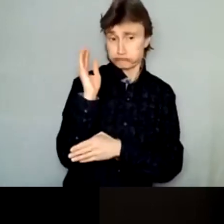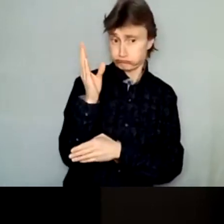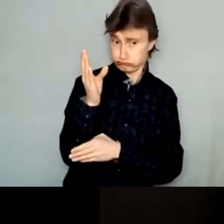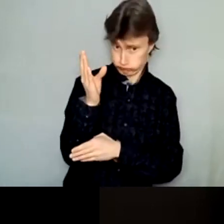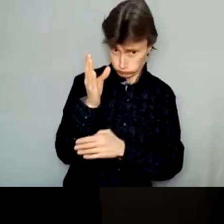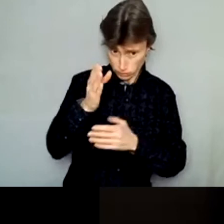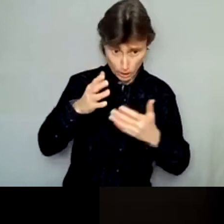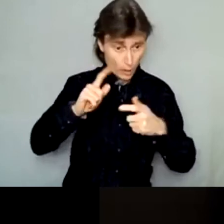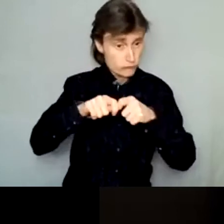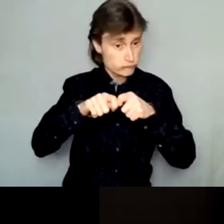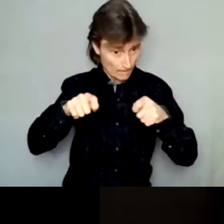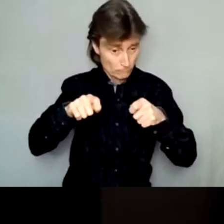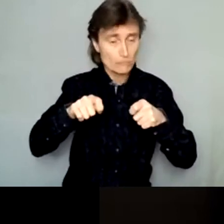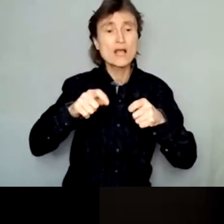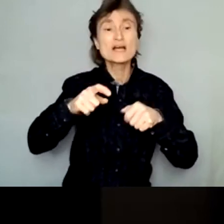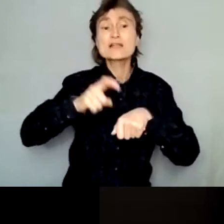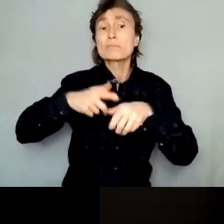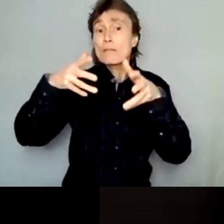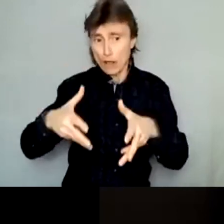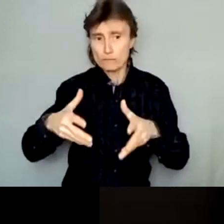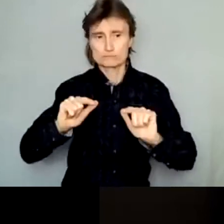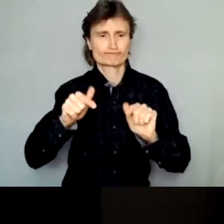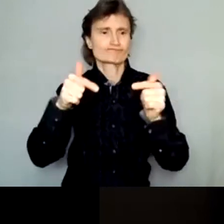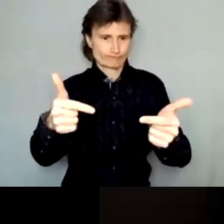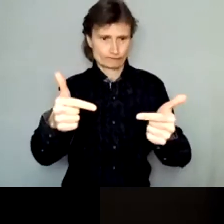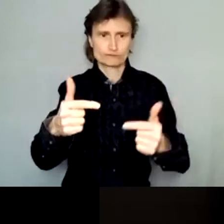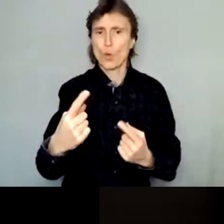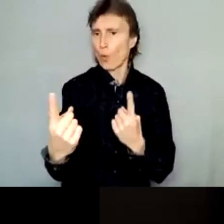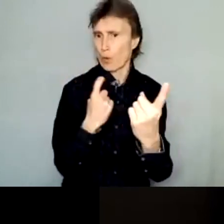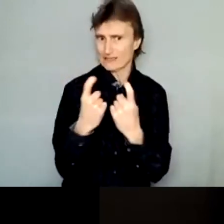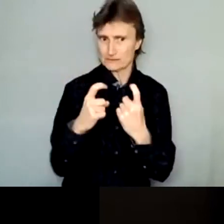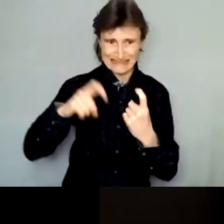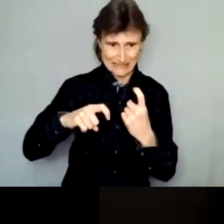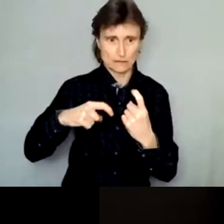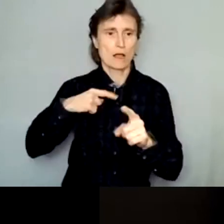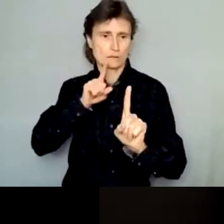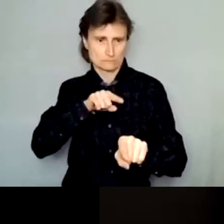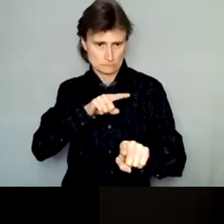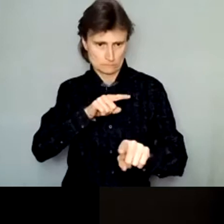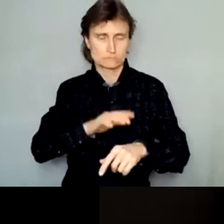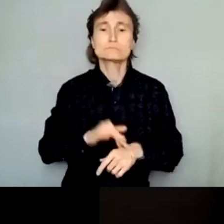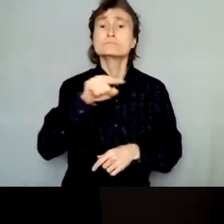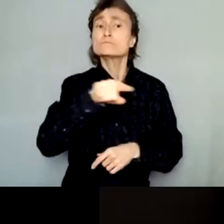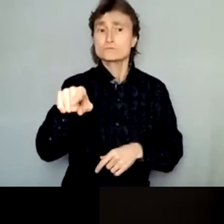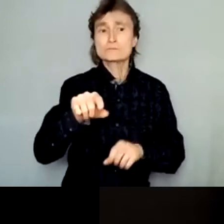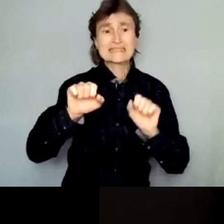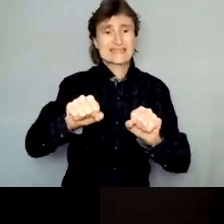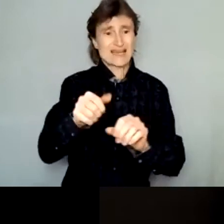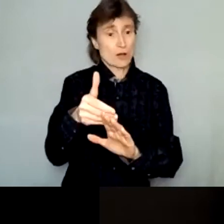If you have any questions during the gathering, you could submit them via the chat function which is on the bottom of your screen, or there will be an opportunity to raise your